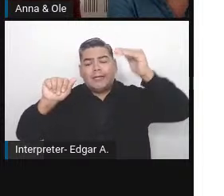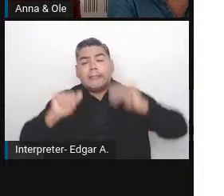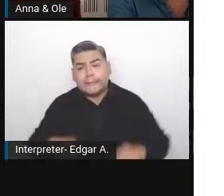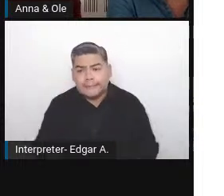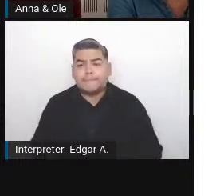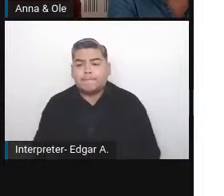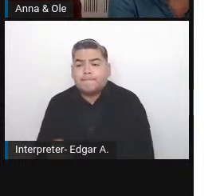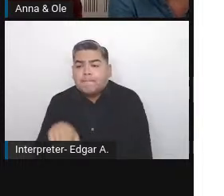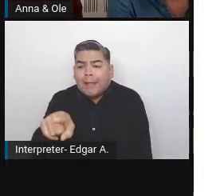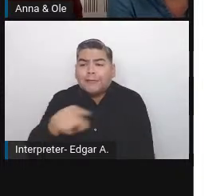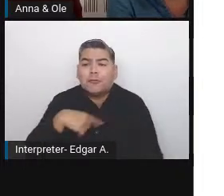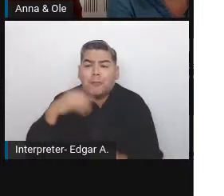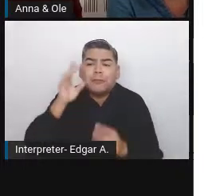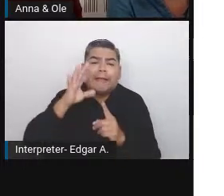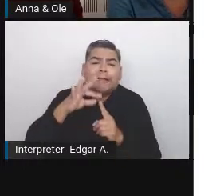want to reach AAA.